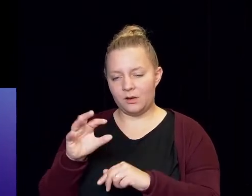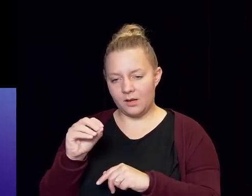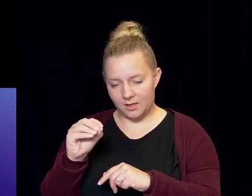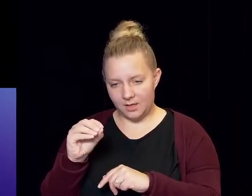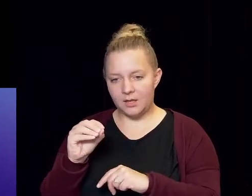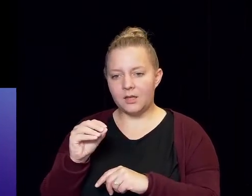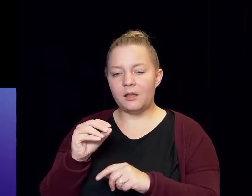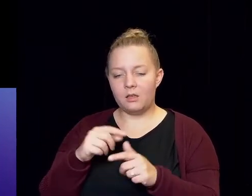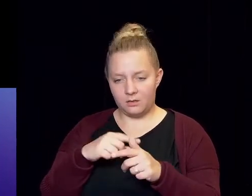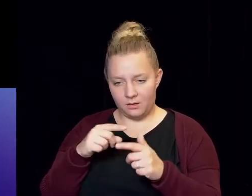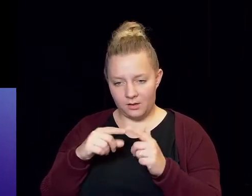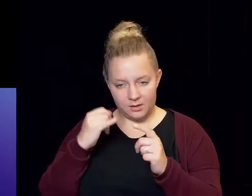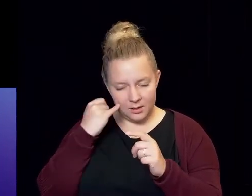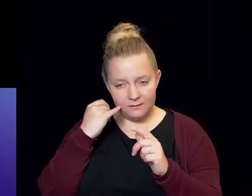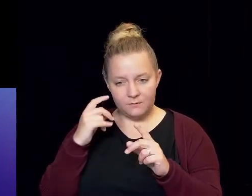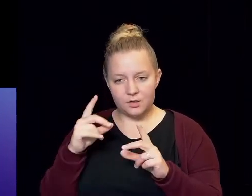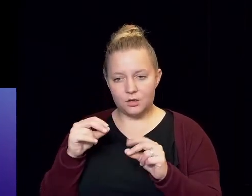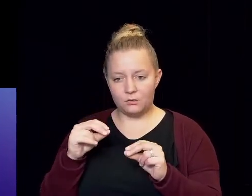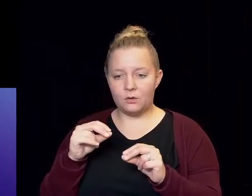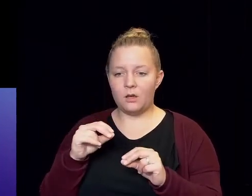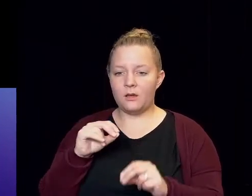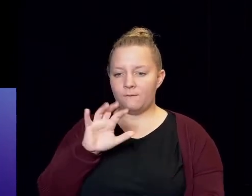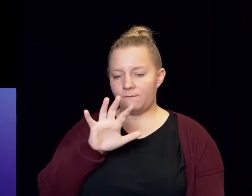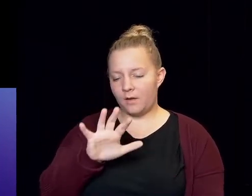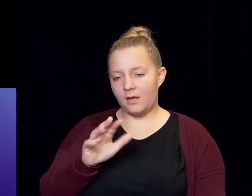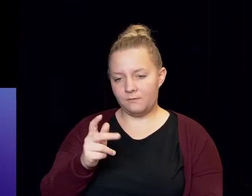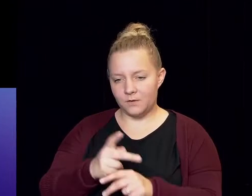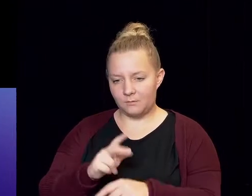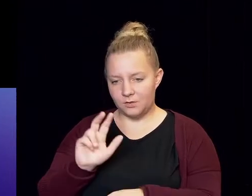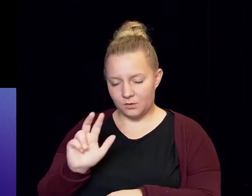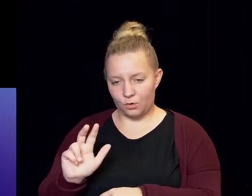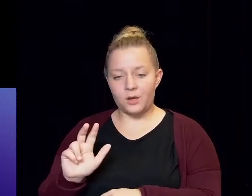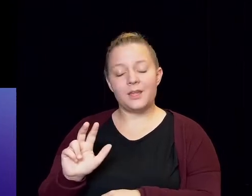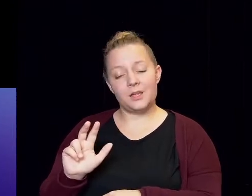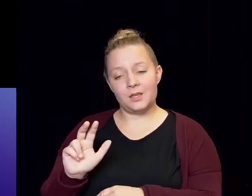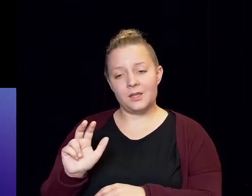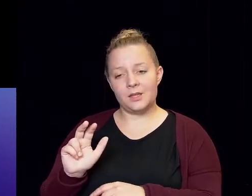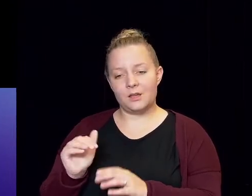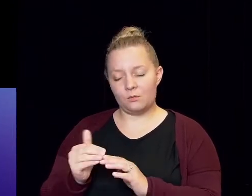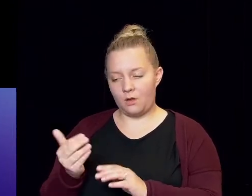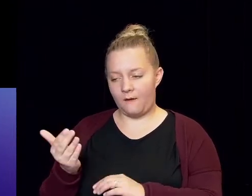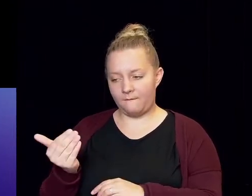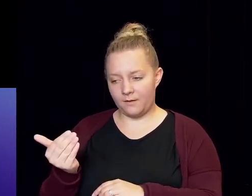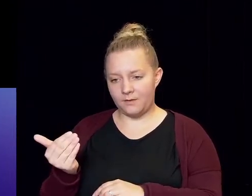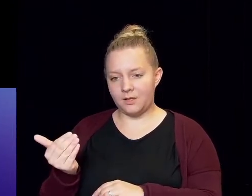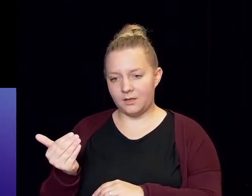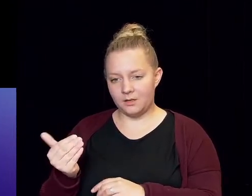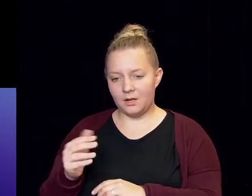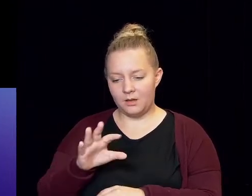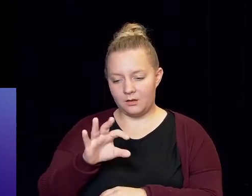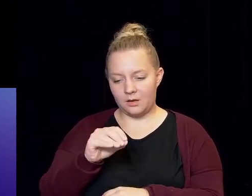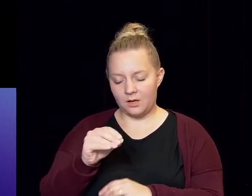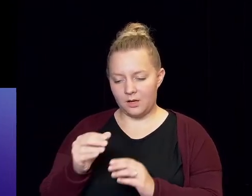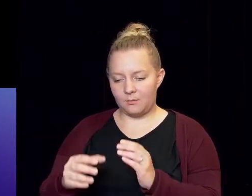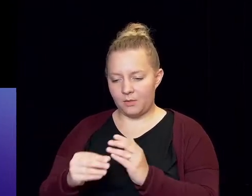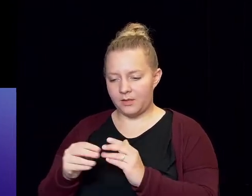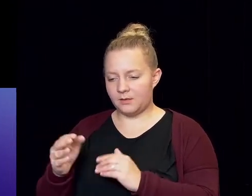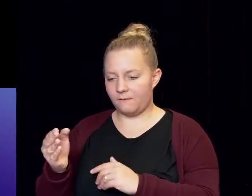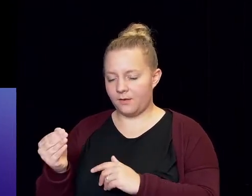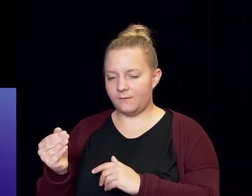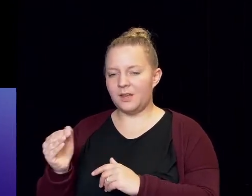And then, if you do the 5 times 3, that is 15. So, 90 and 15 lets me know that approximately